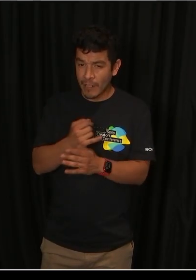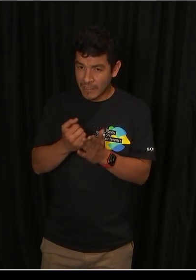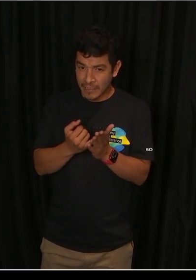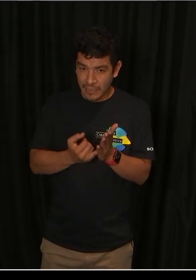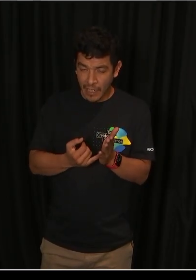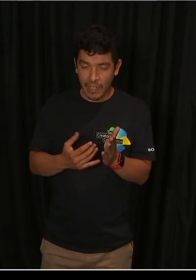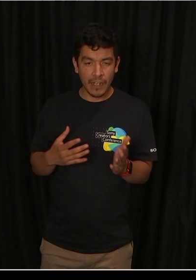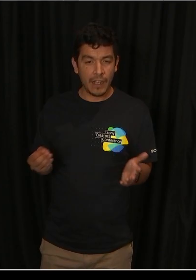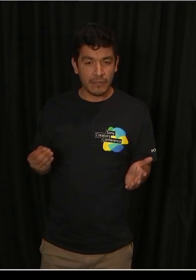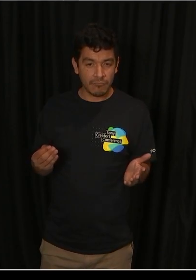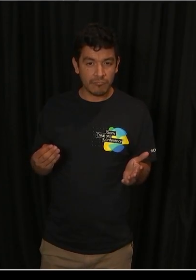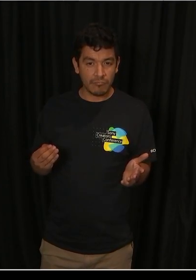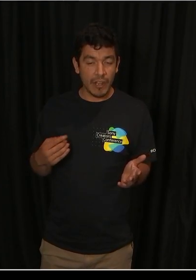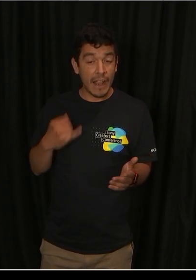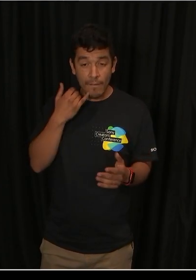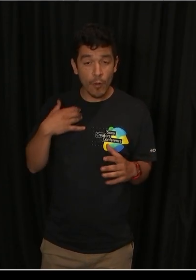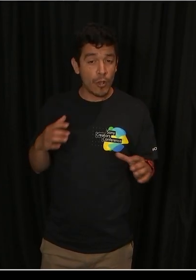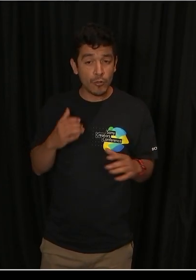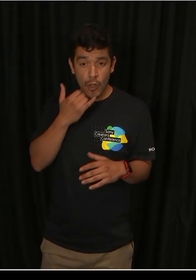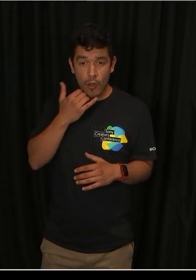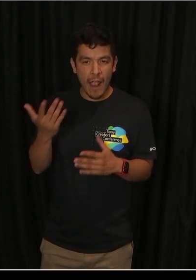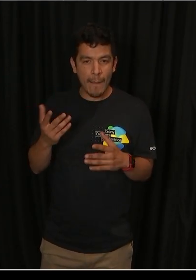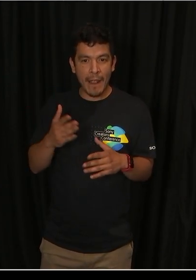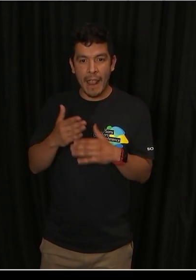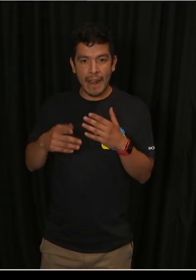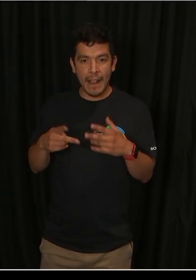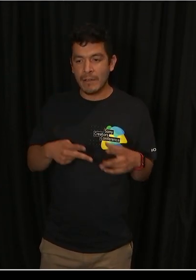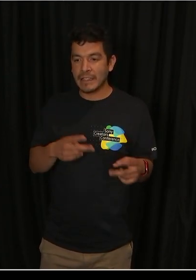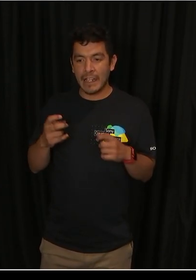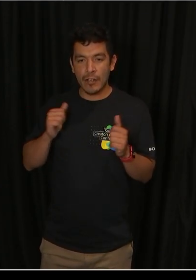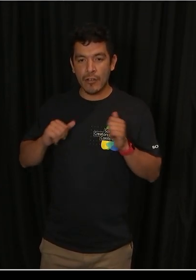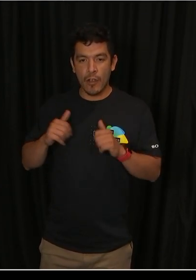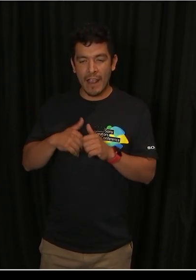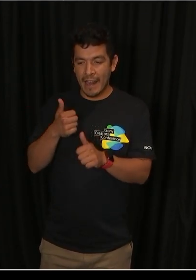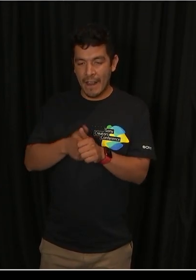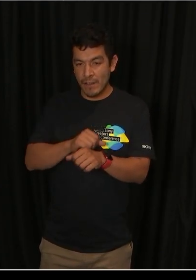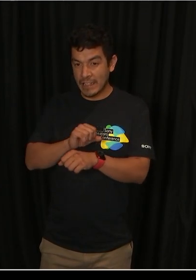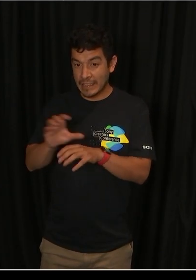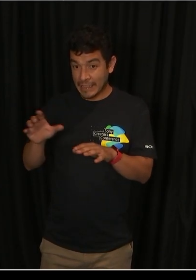and if we do it wrong, he might end up stealing the show in every scene that he's in.